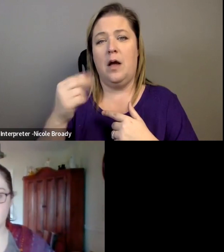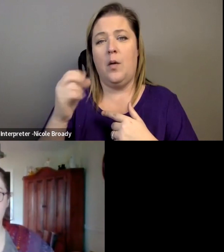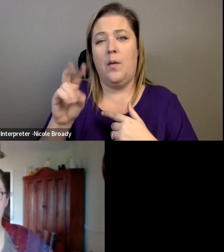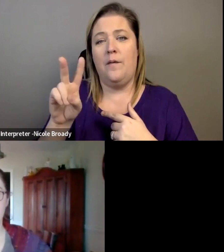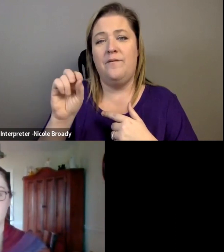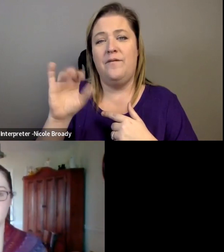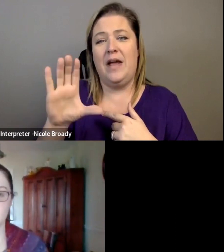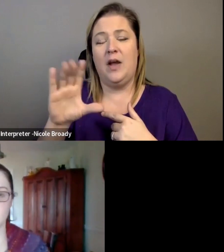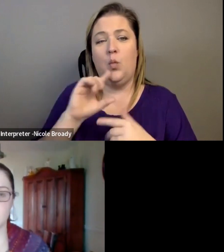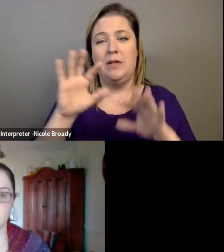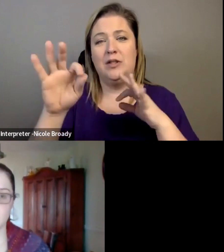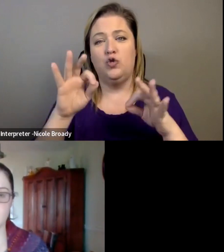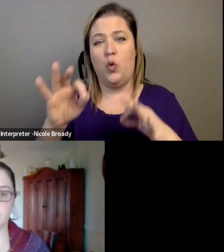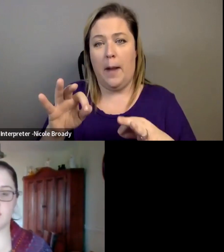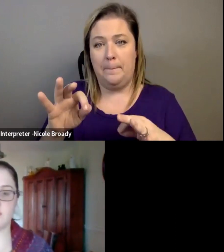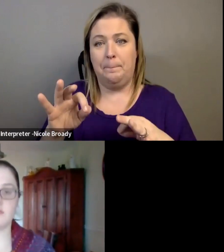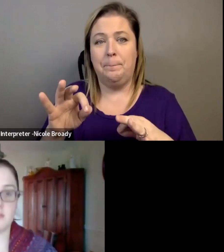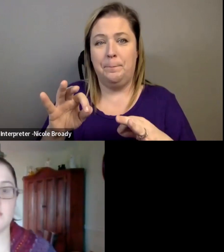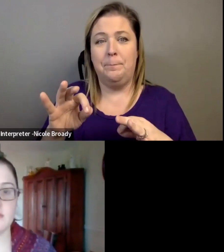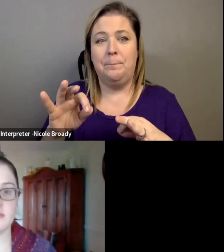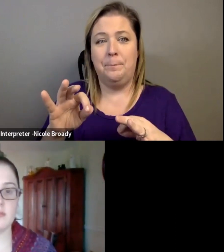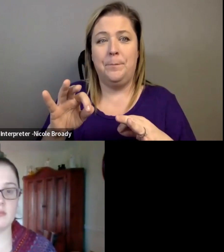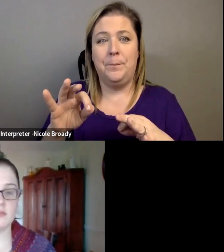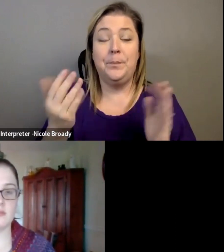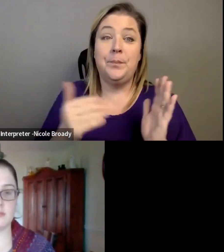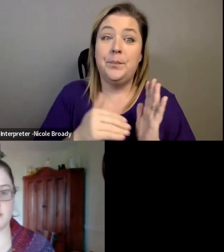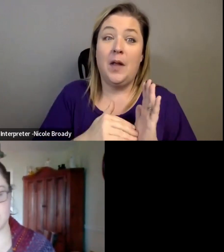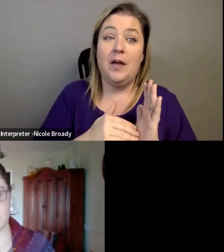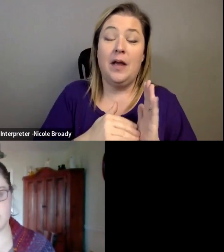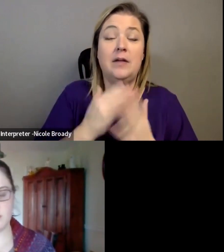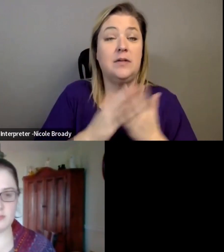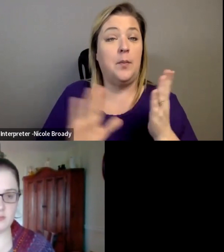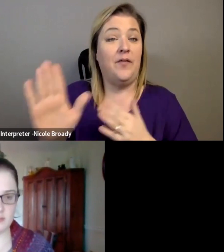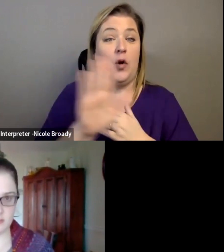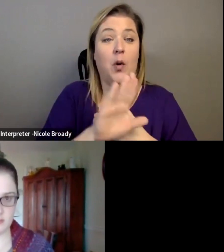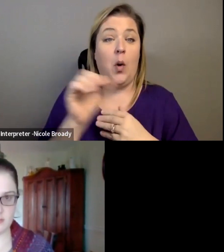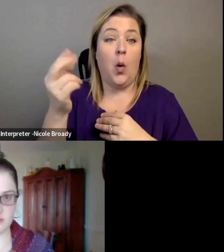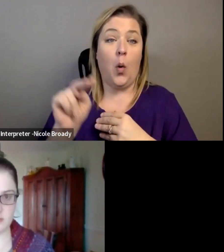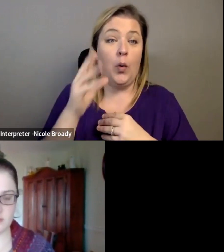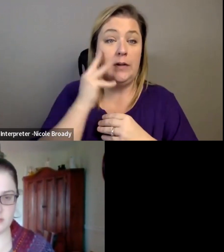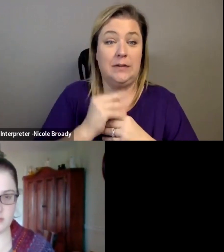describing, again, some of her own experience and knowledge.